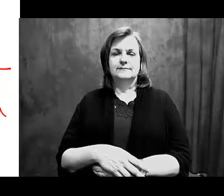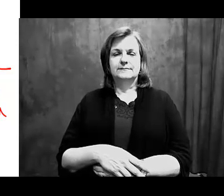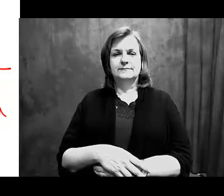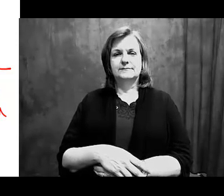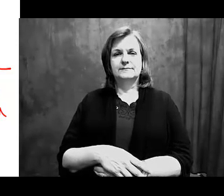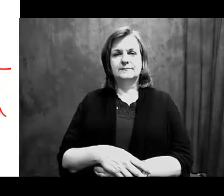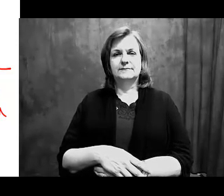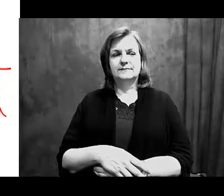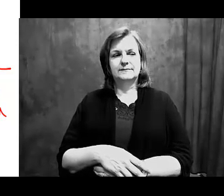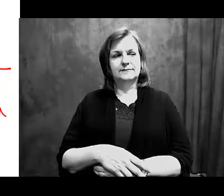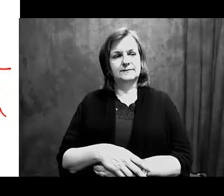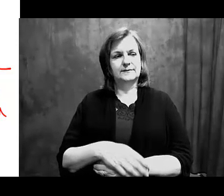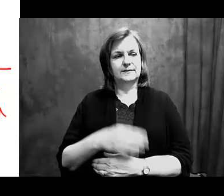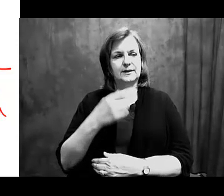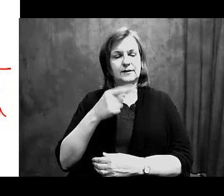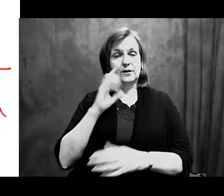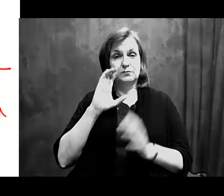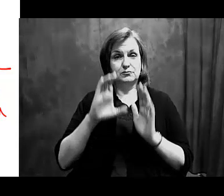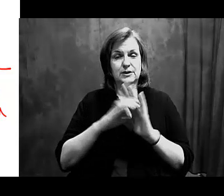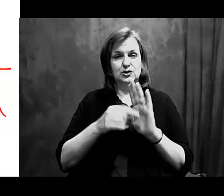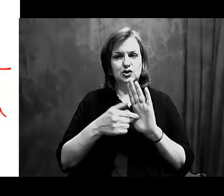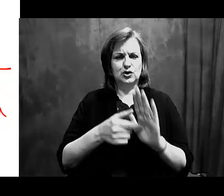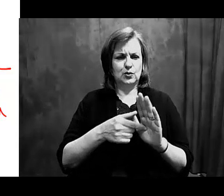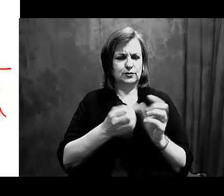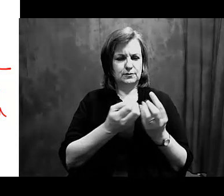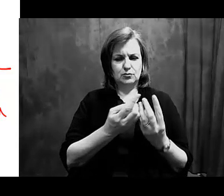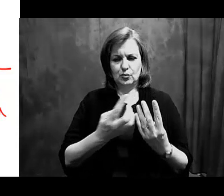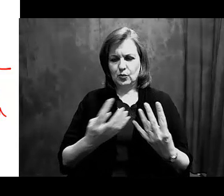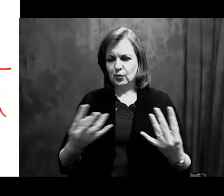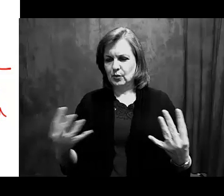so we're taking in this case starting with